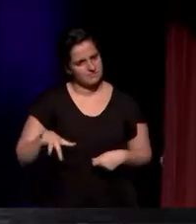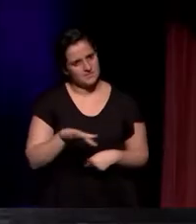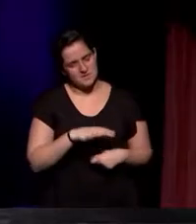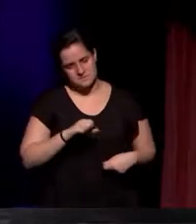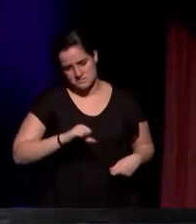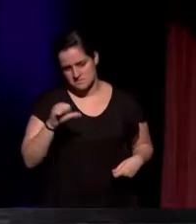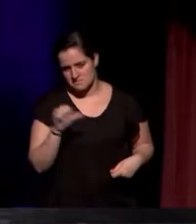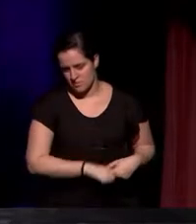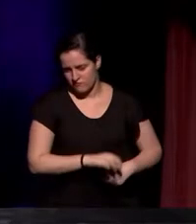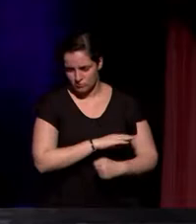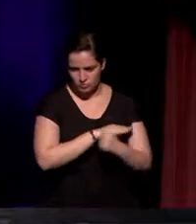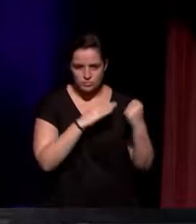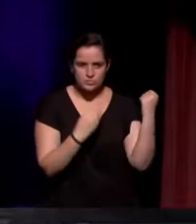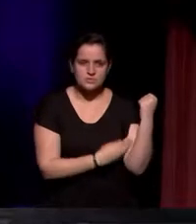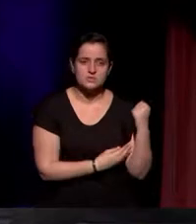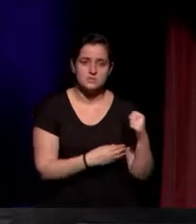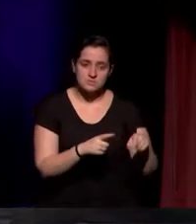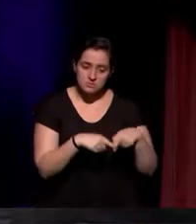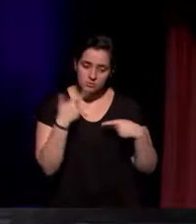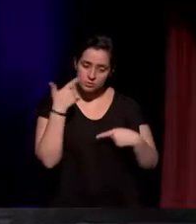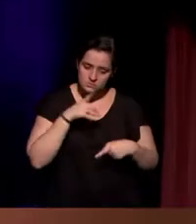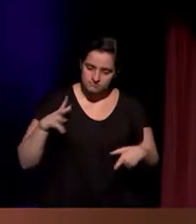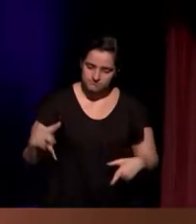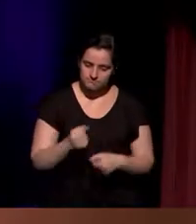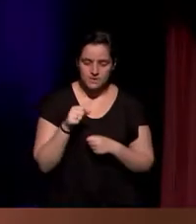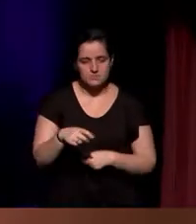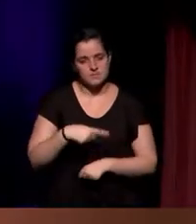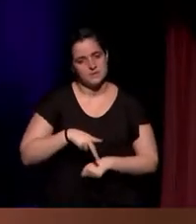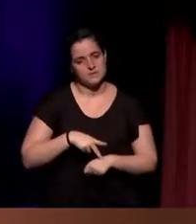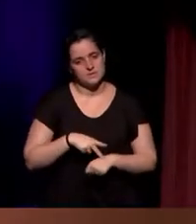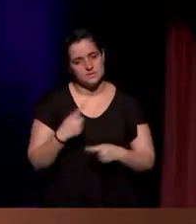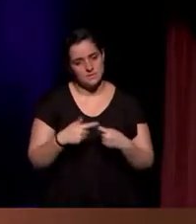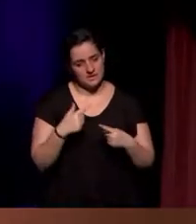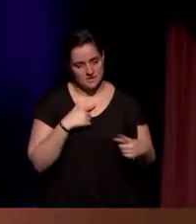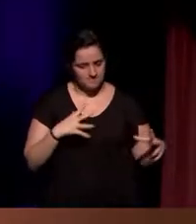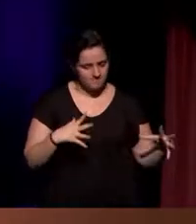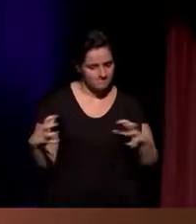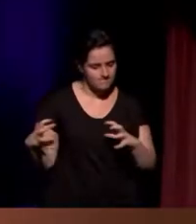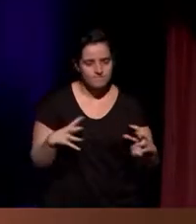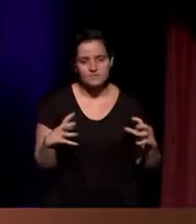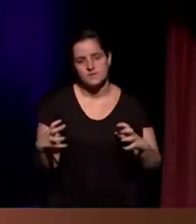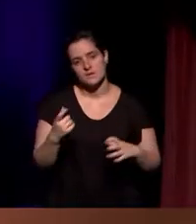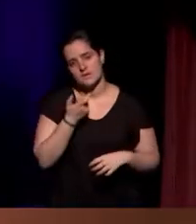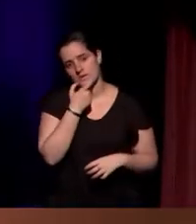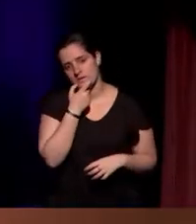to colonize this country, because there was the confrontation with England, since he had wanted to stay